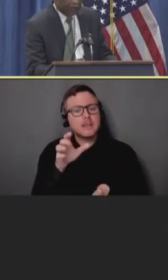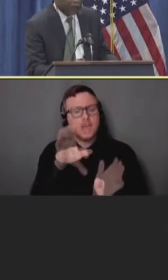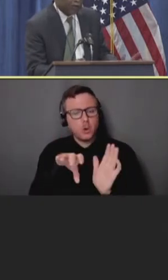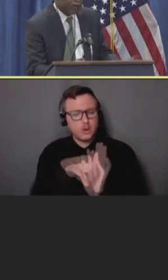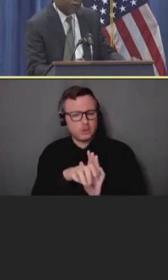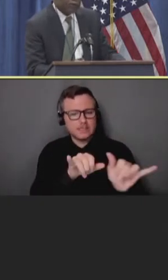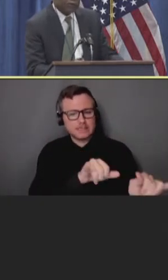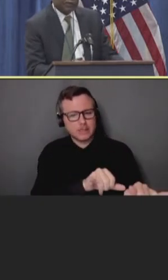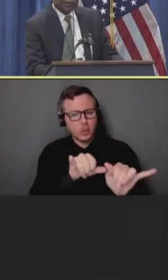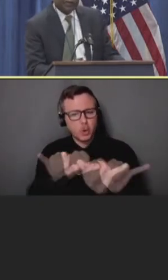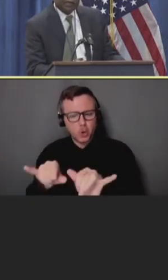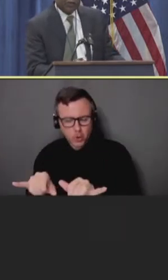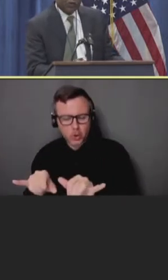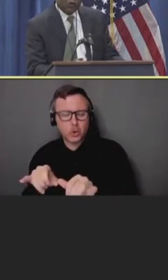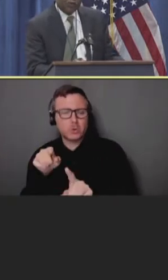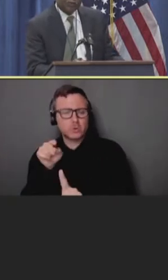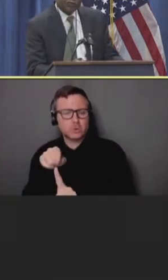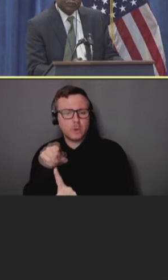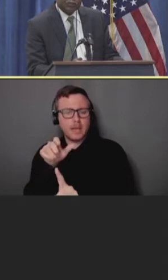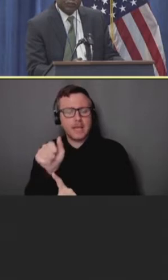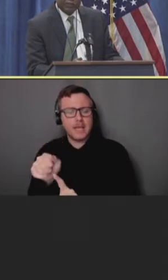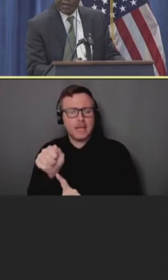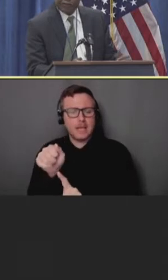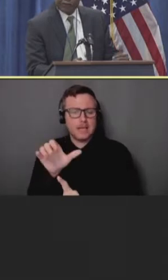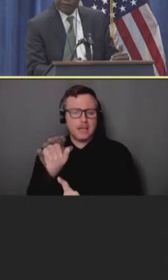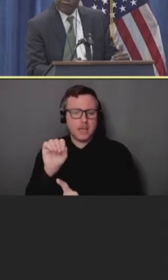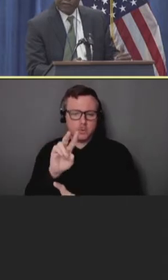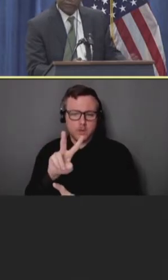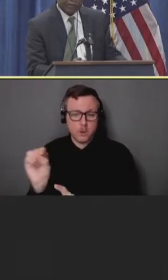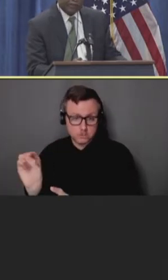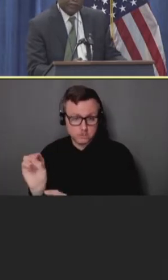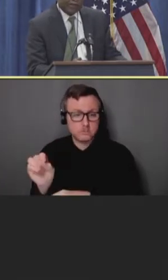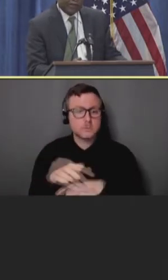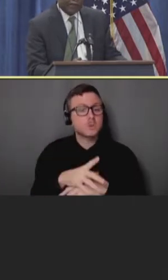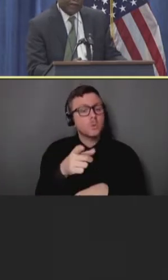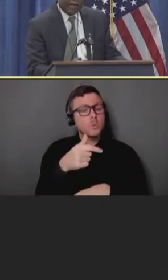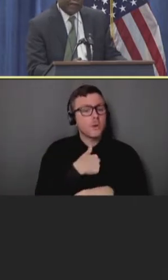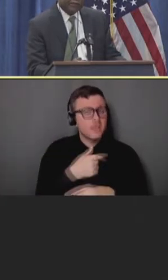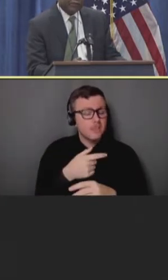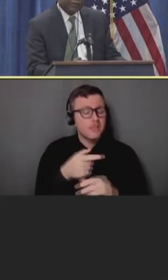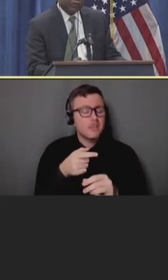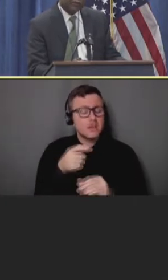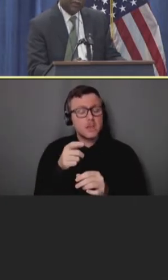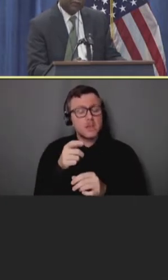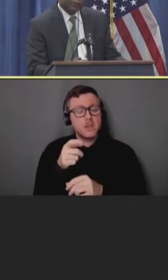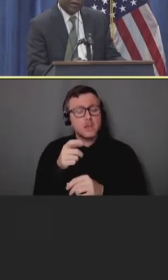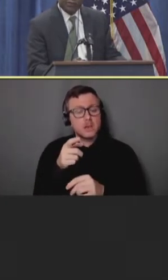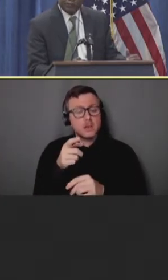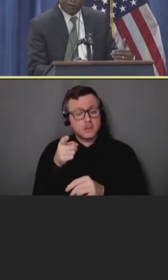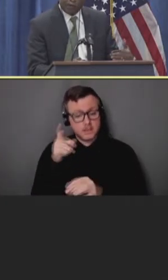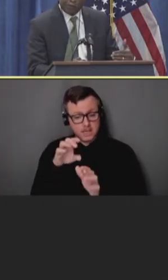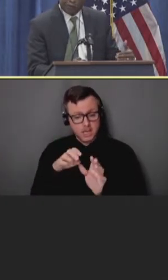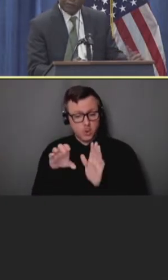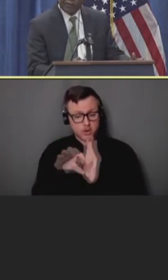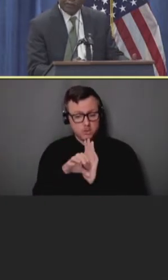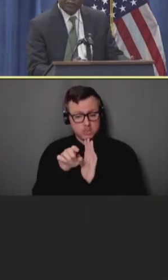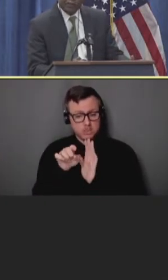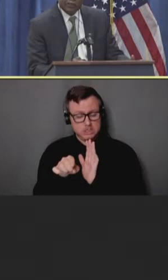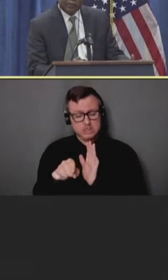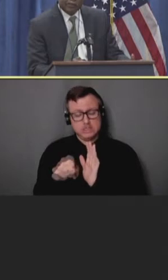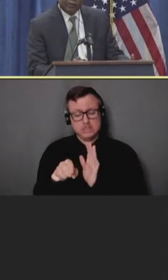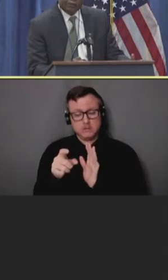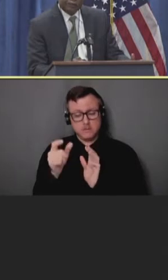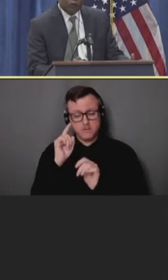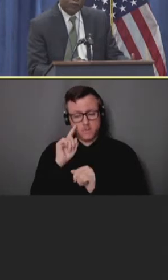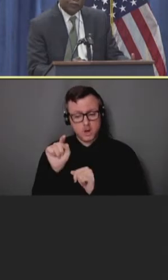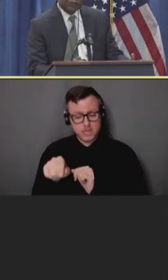And so in regards to the adverse events that were characterized, primarily they focused